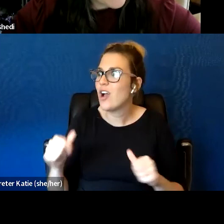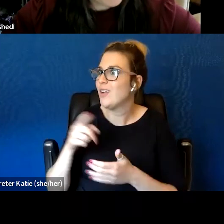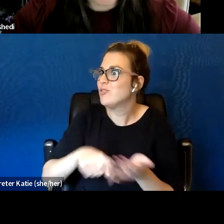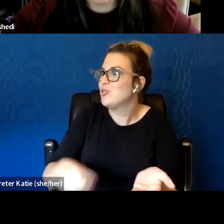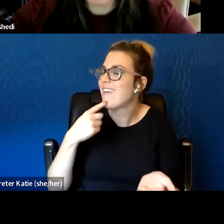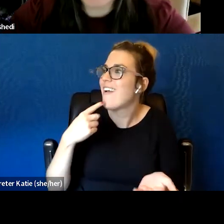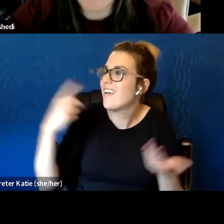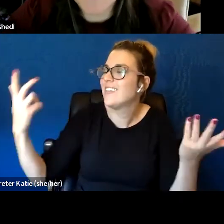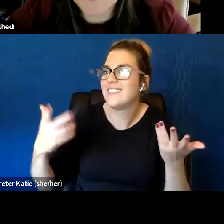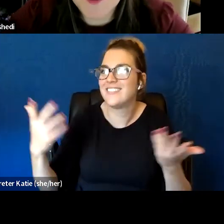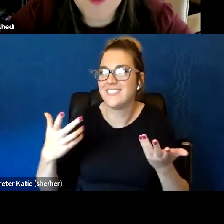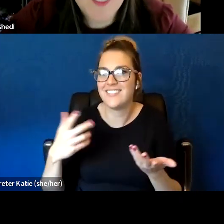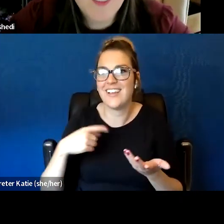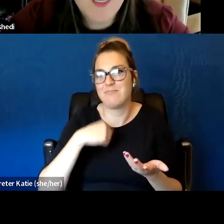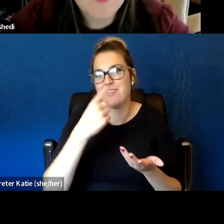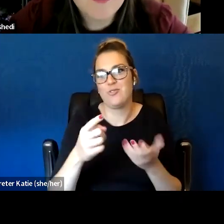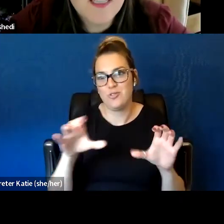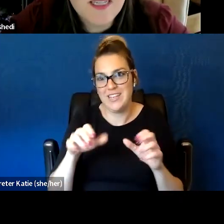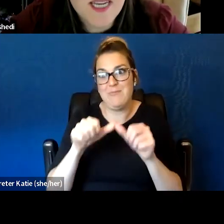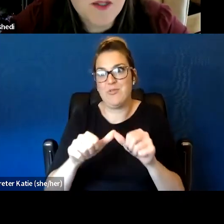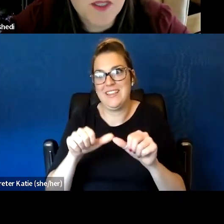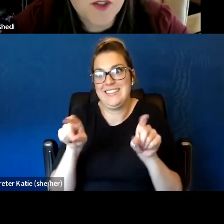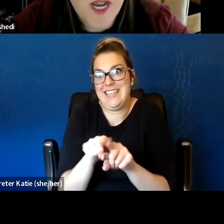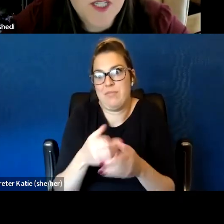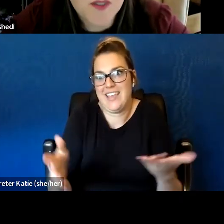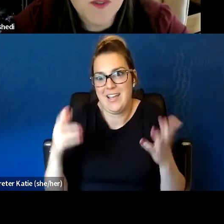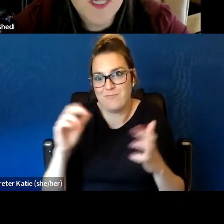telling you to keep doing what you've been doing. But I think to the extent you could try to